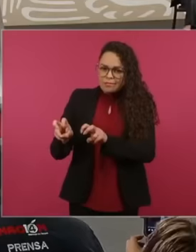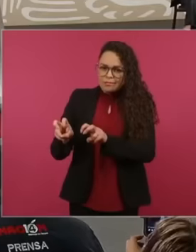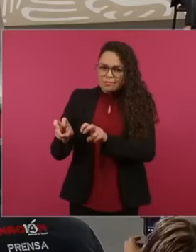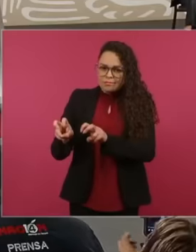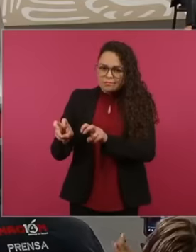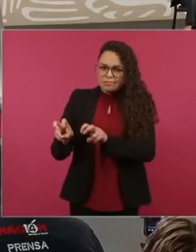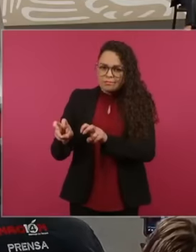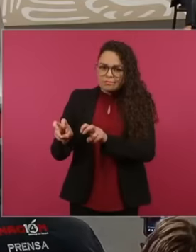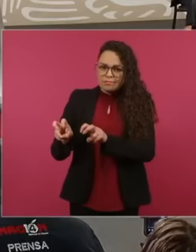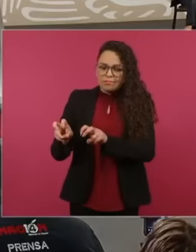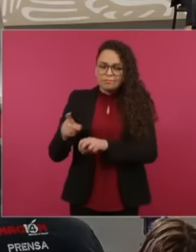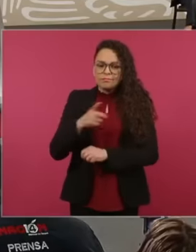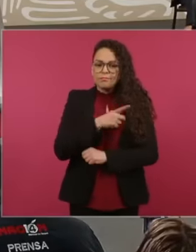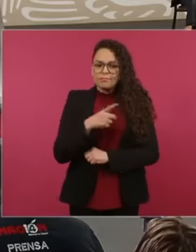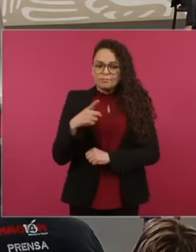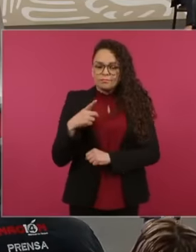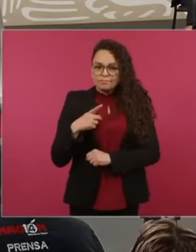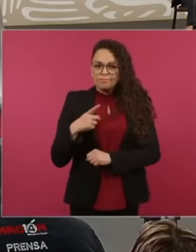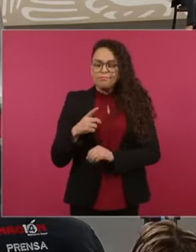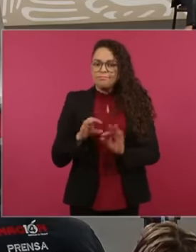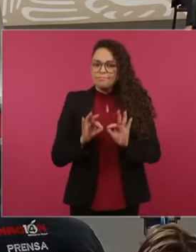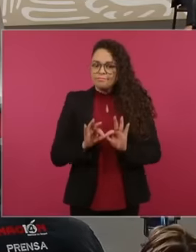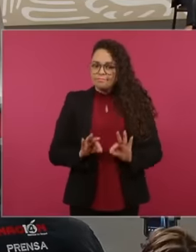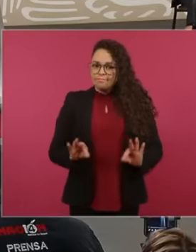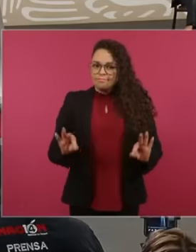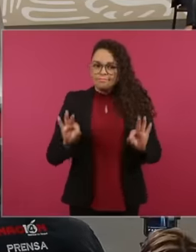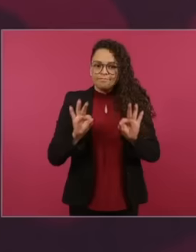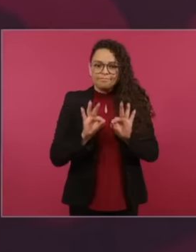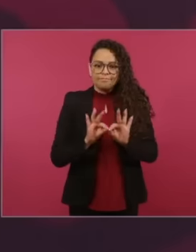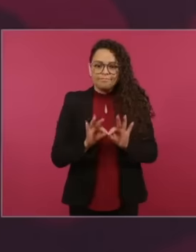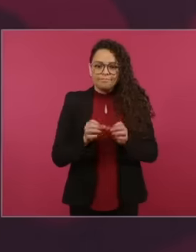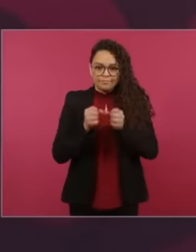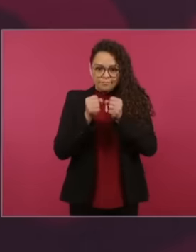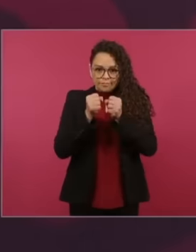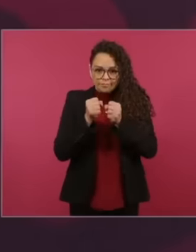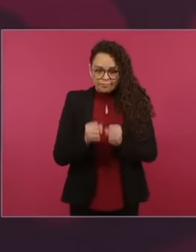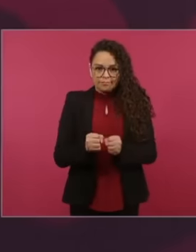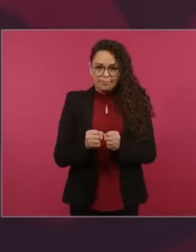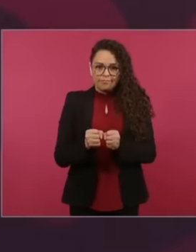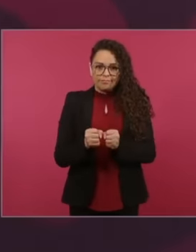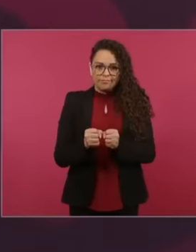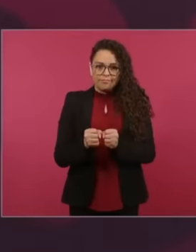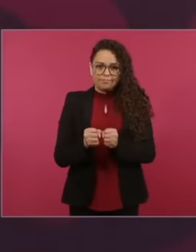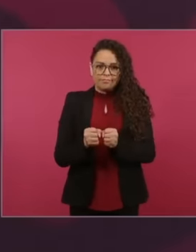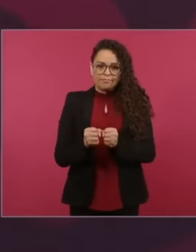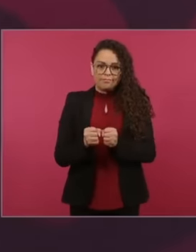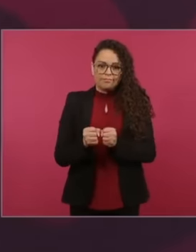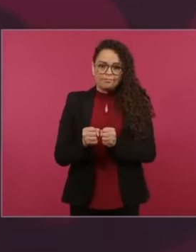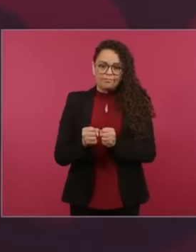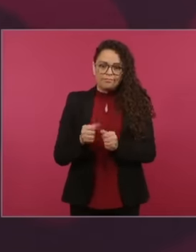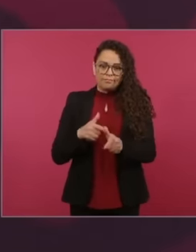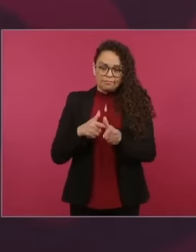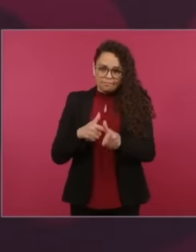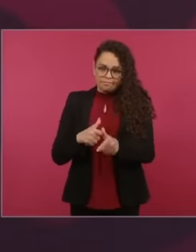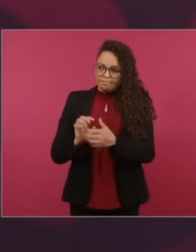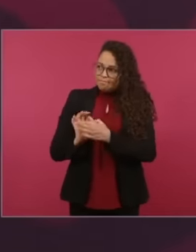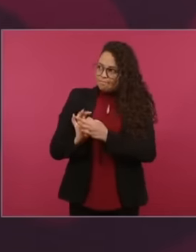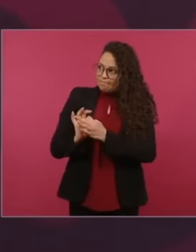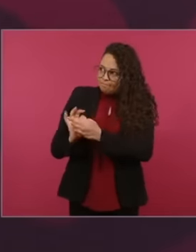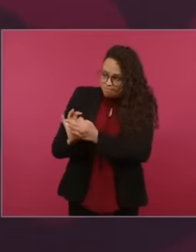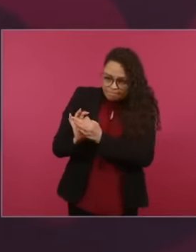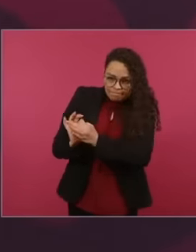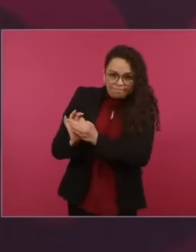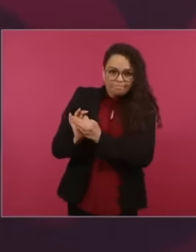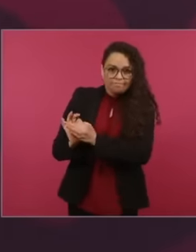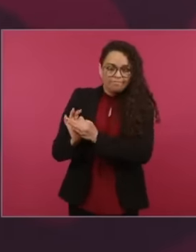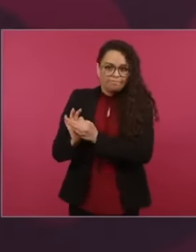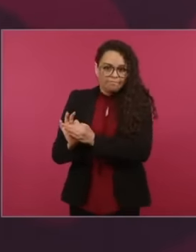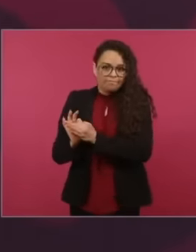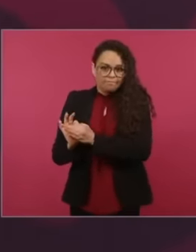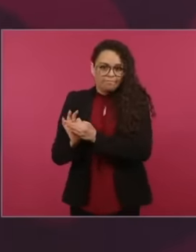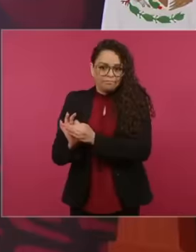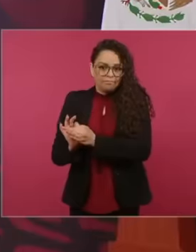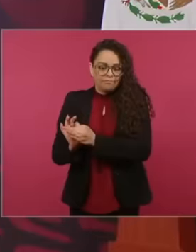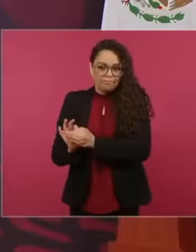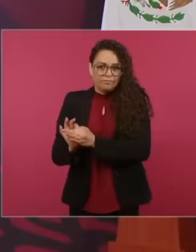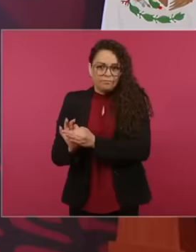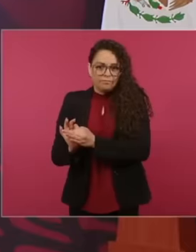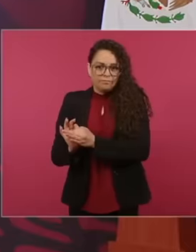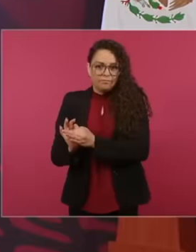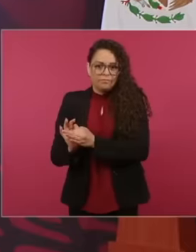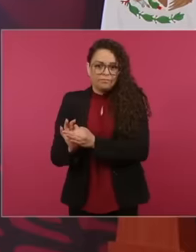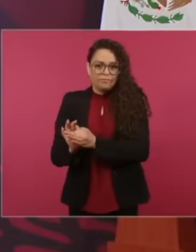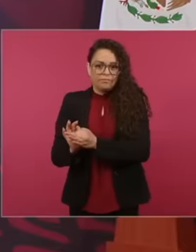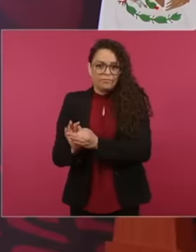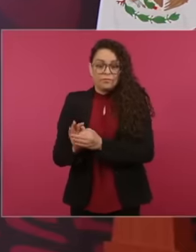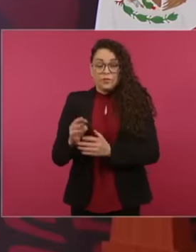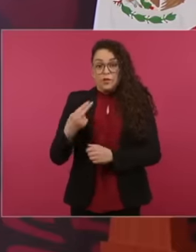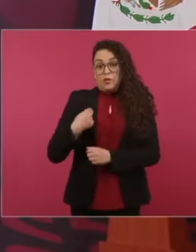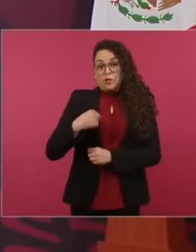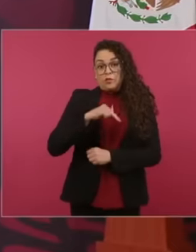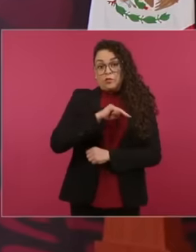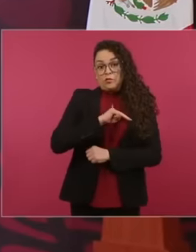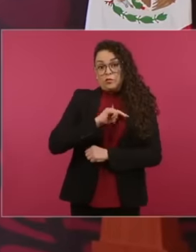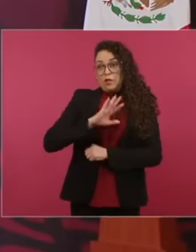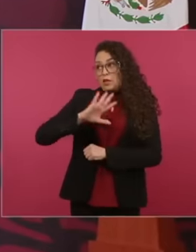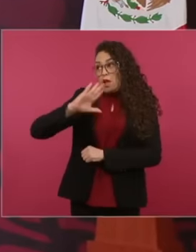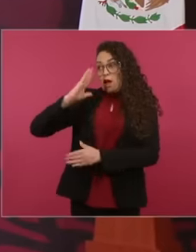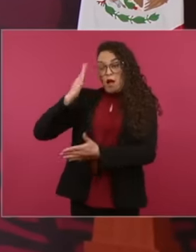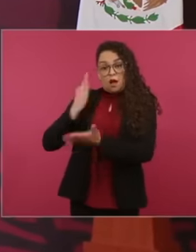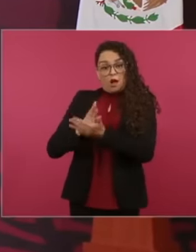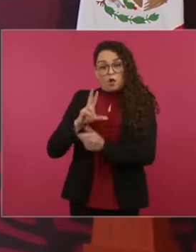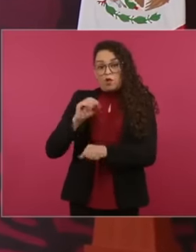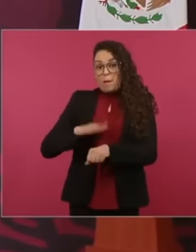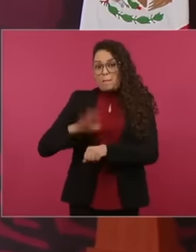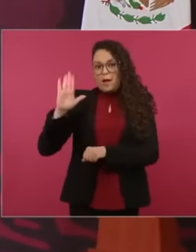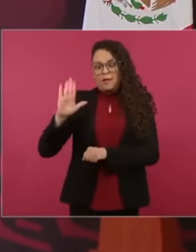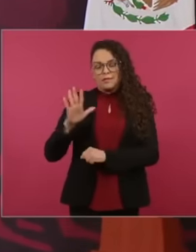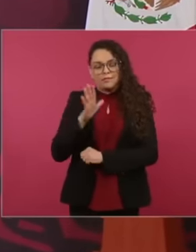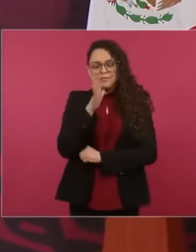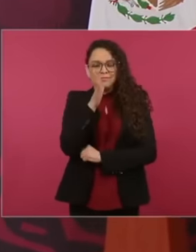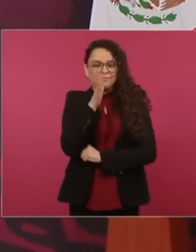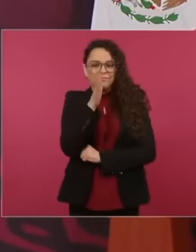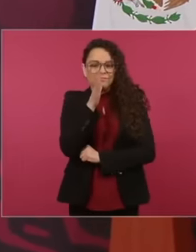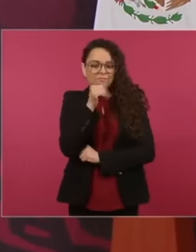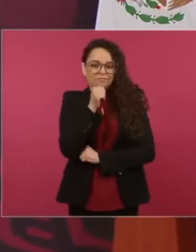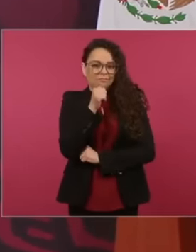guarantee our relationship we cannot close we cannot break we cannot isolate ourselves